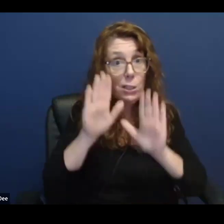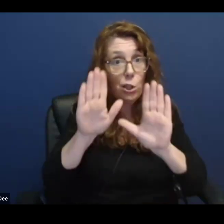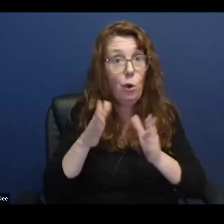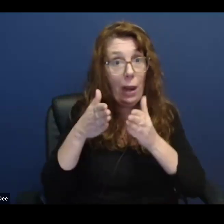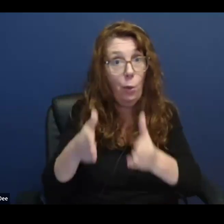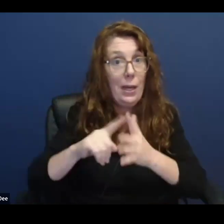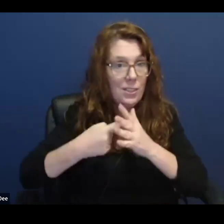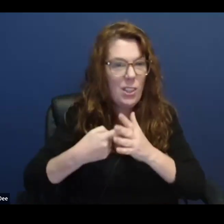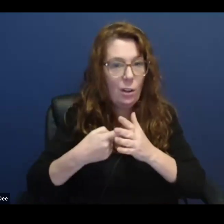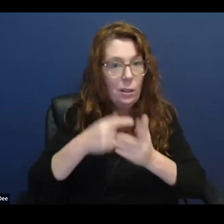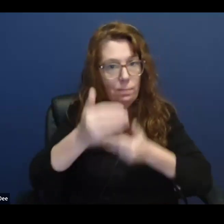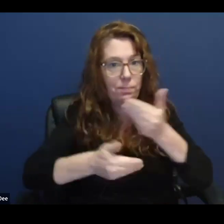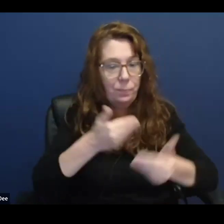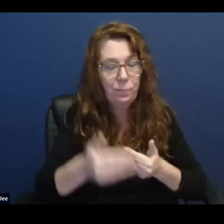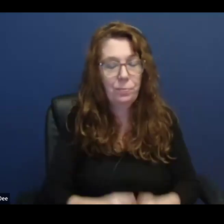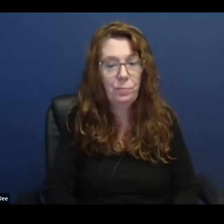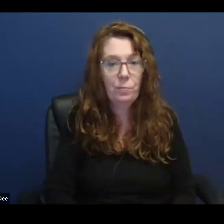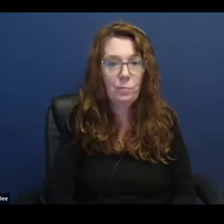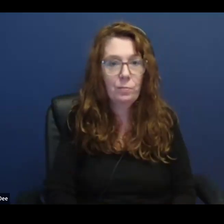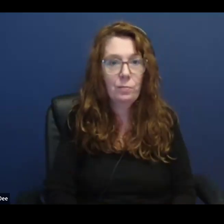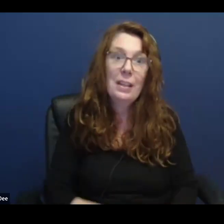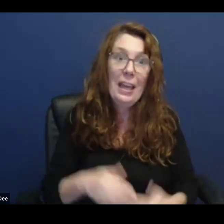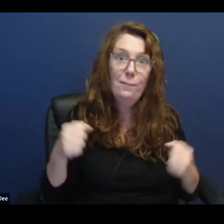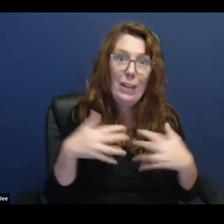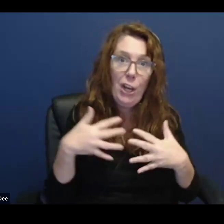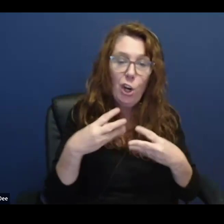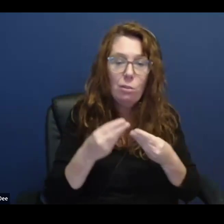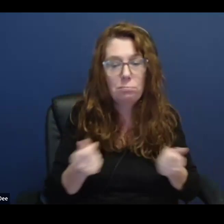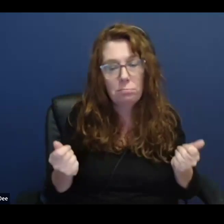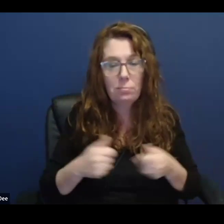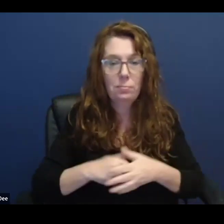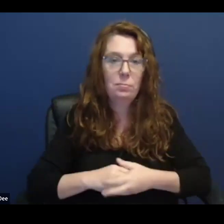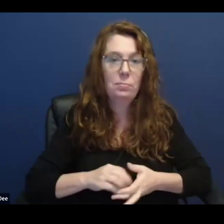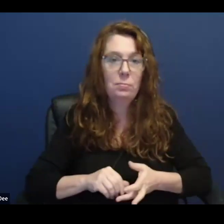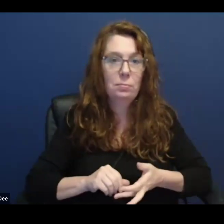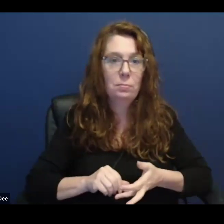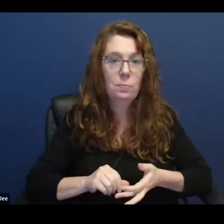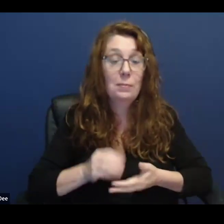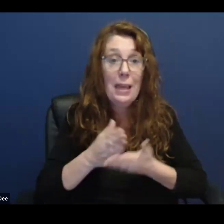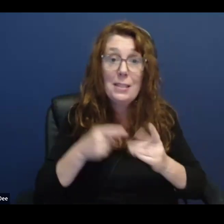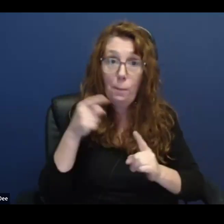started. It's a great way to alleviate fear. And remember, at some point, you're going to have to